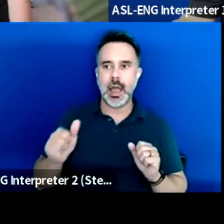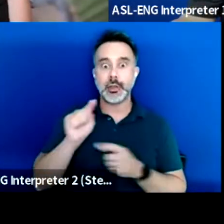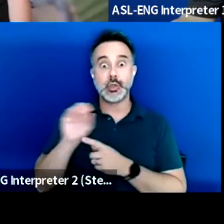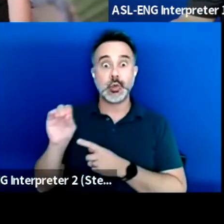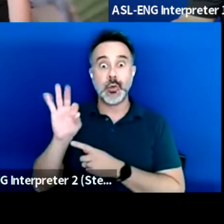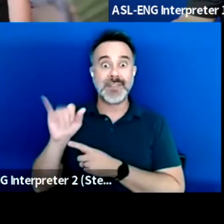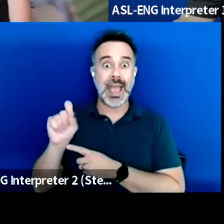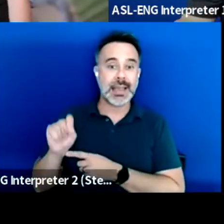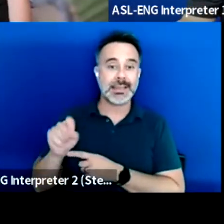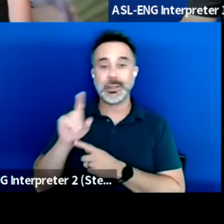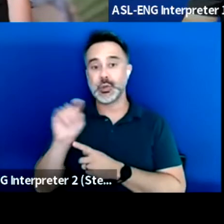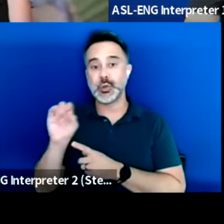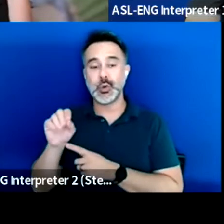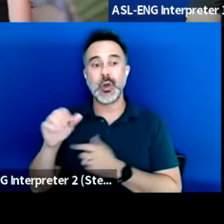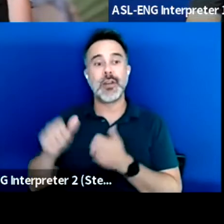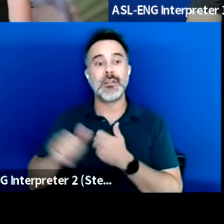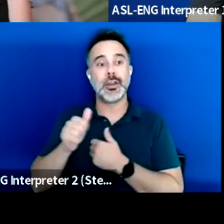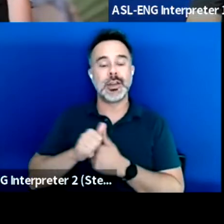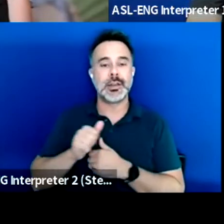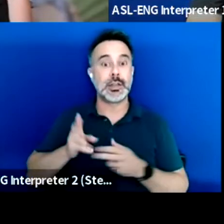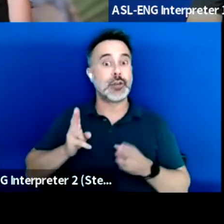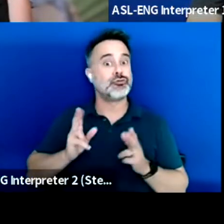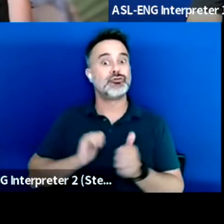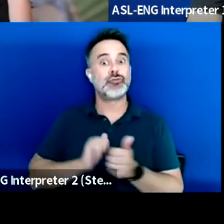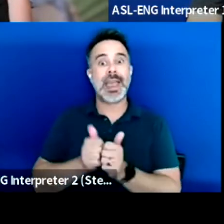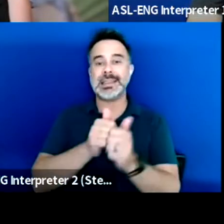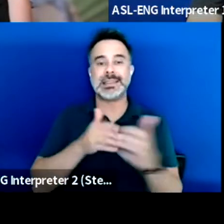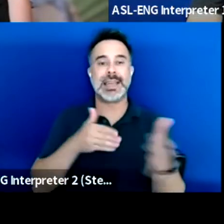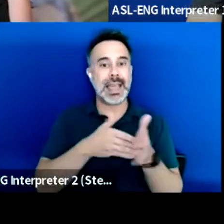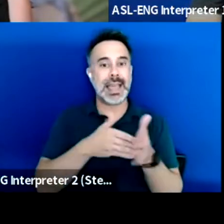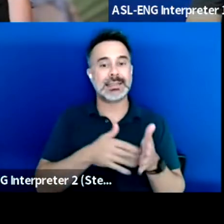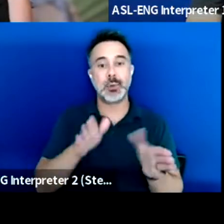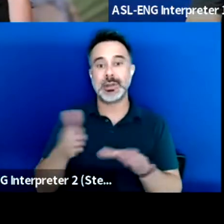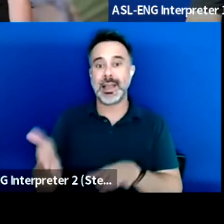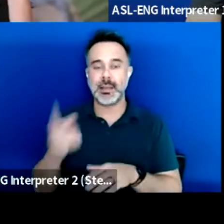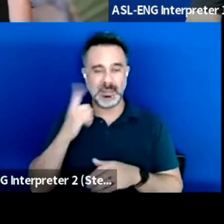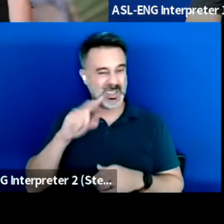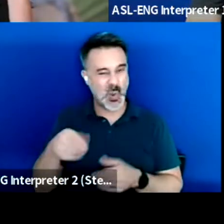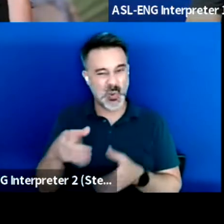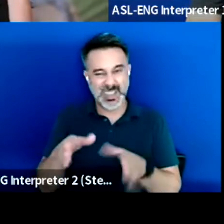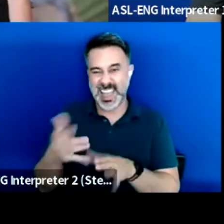into as a podcast producer and former journalist at places like This American Life,